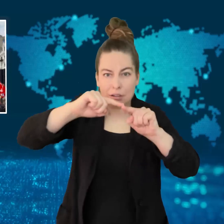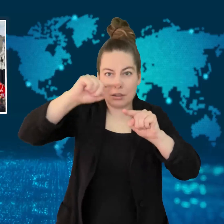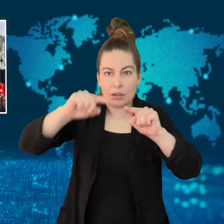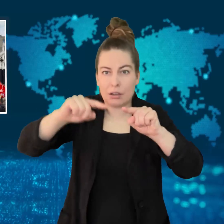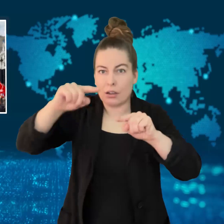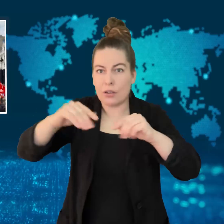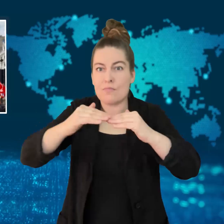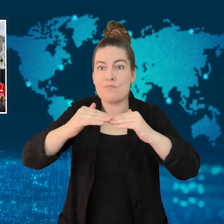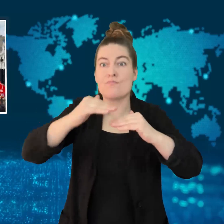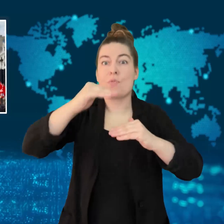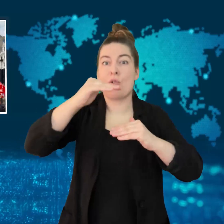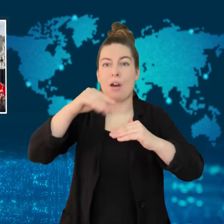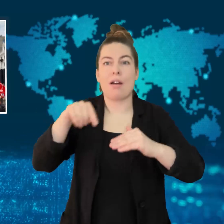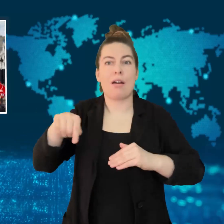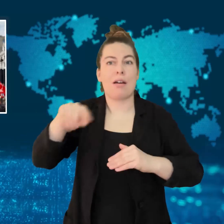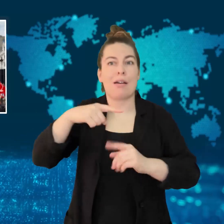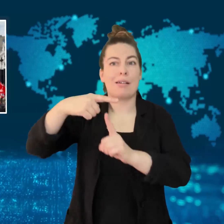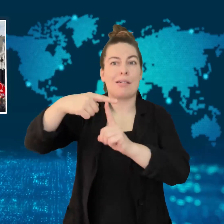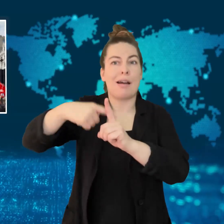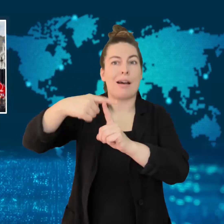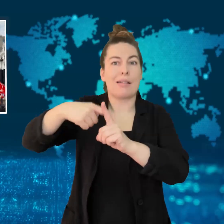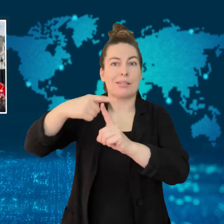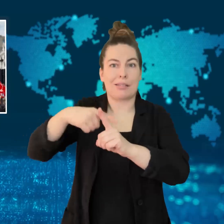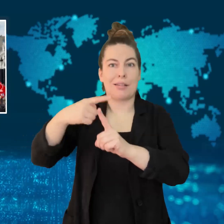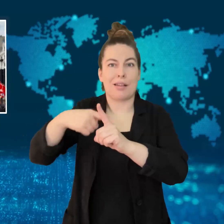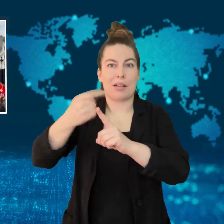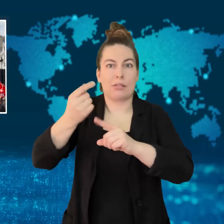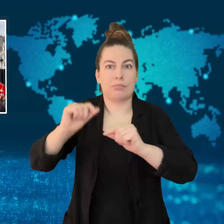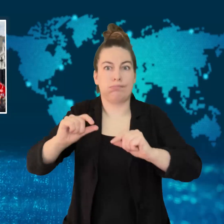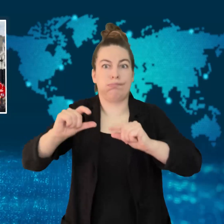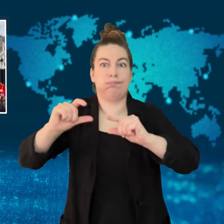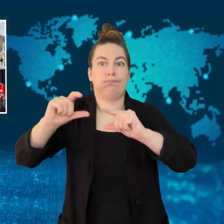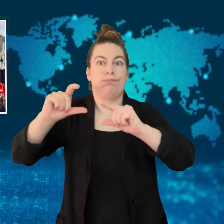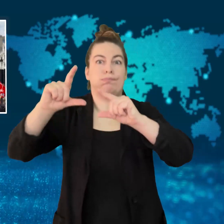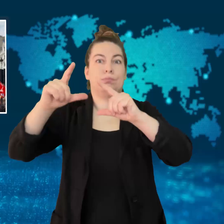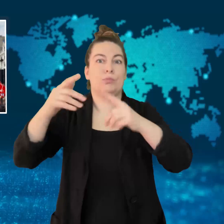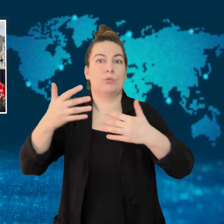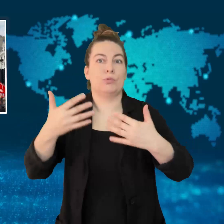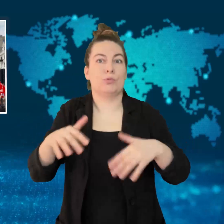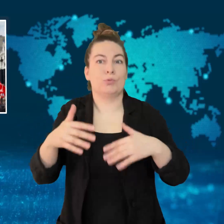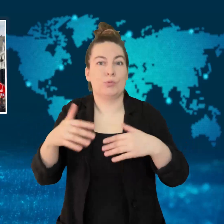who are being priced out of the market.